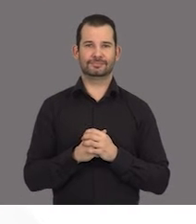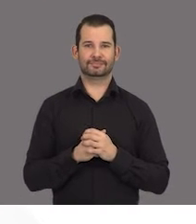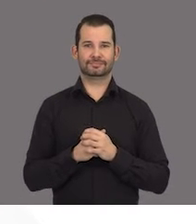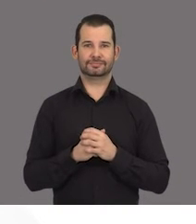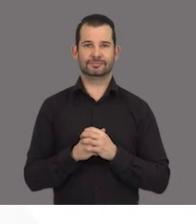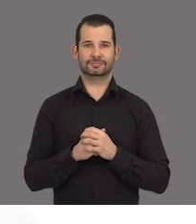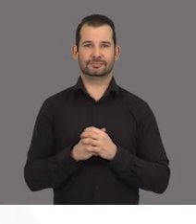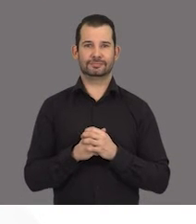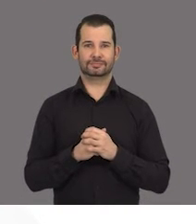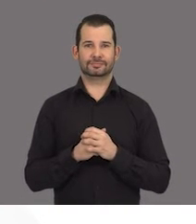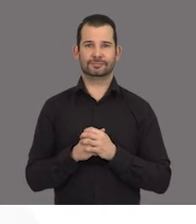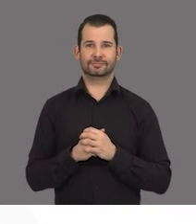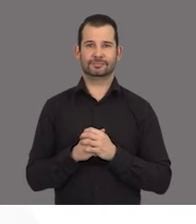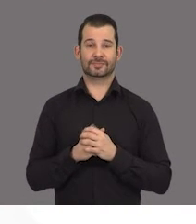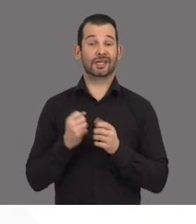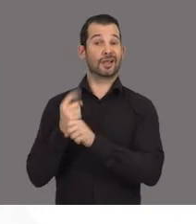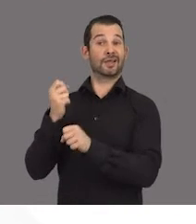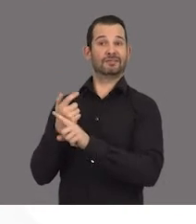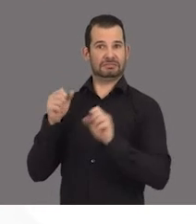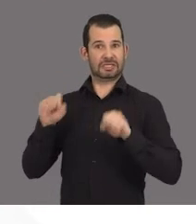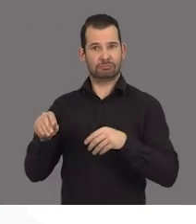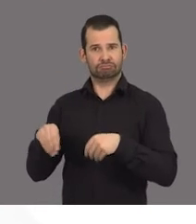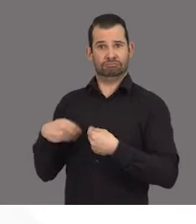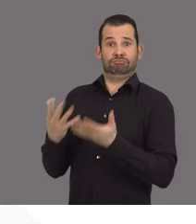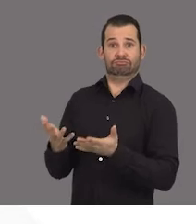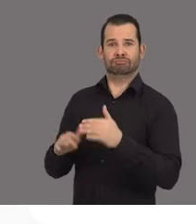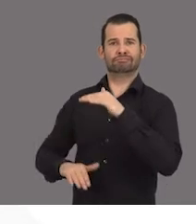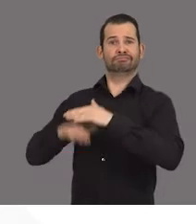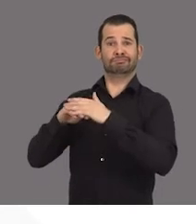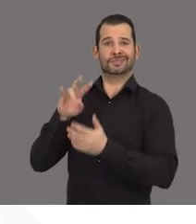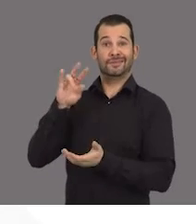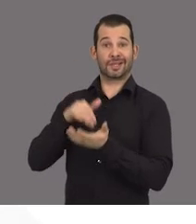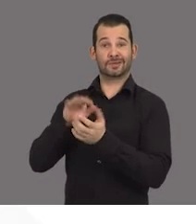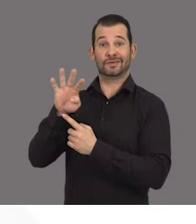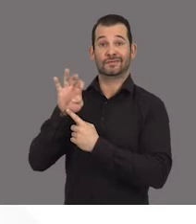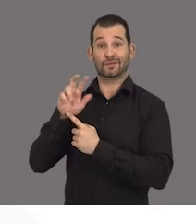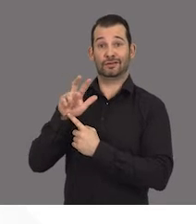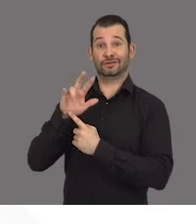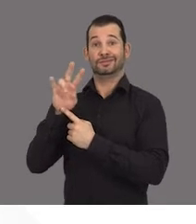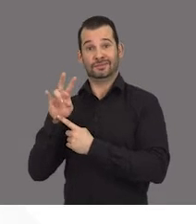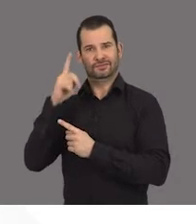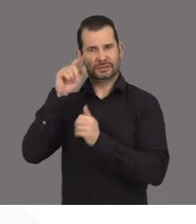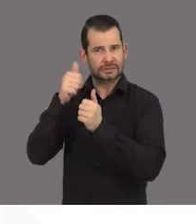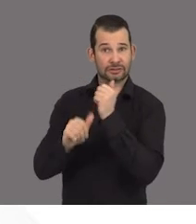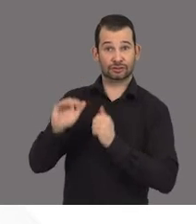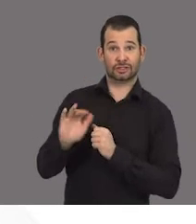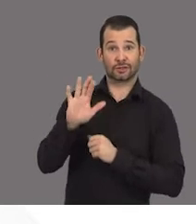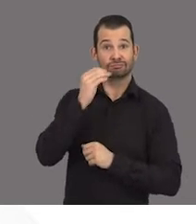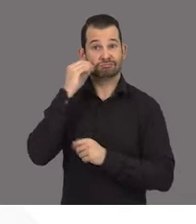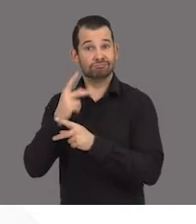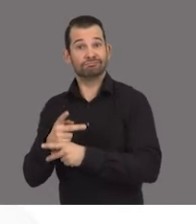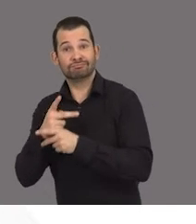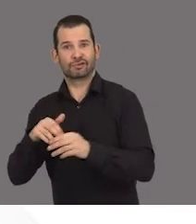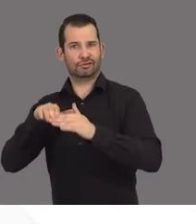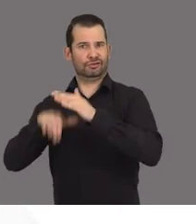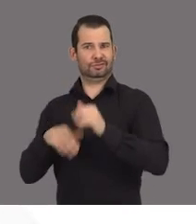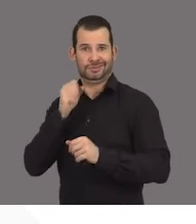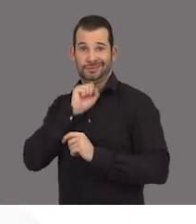Each year, it may provide up to $7,437 for each child in your care